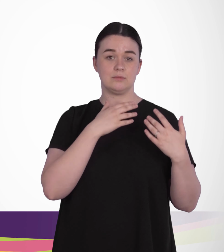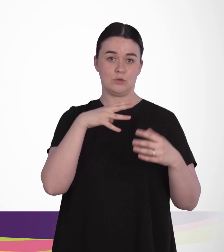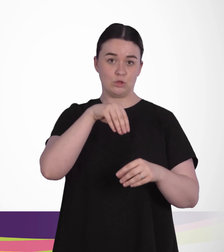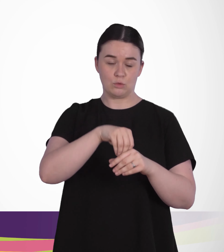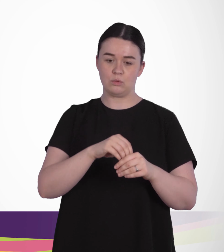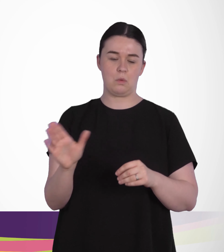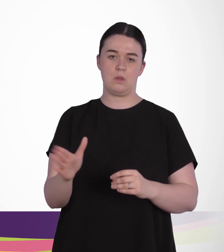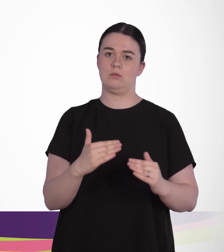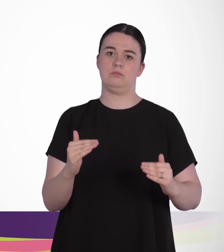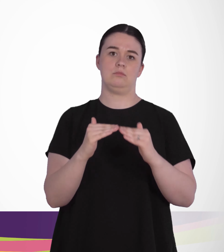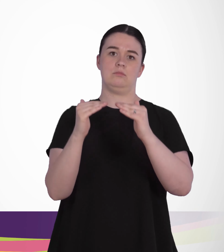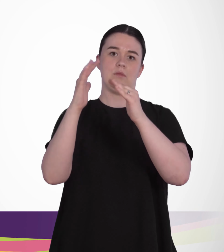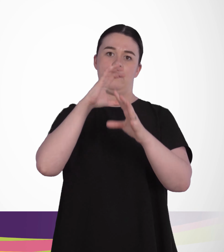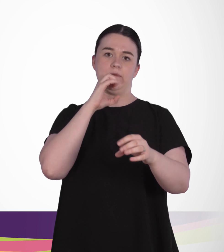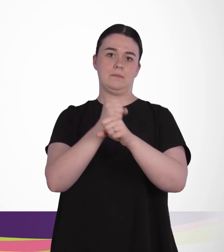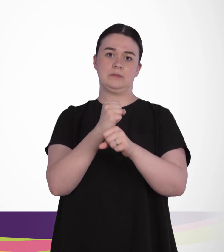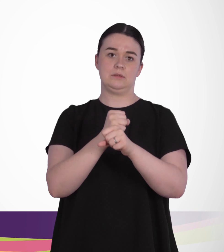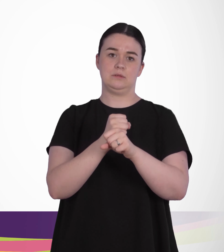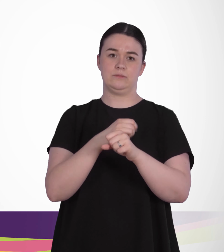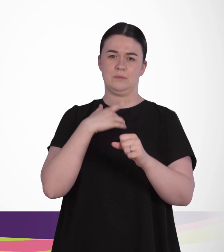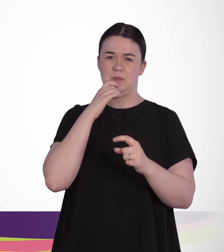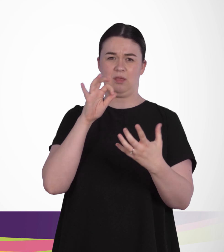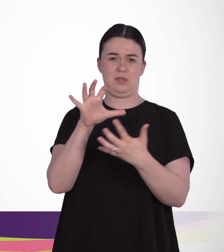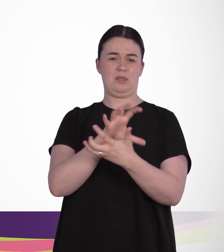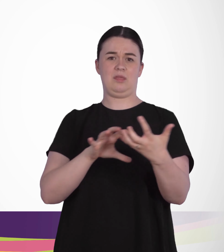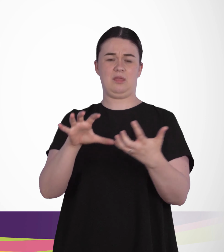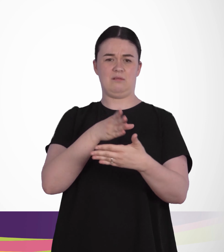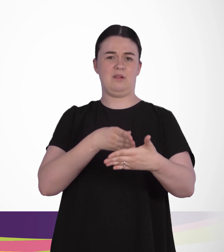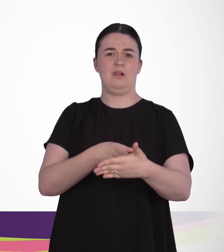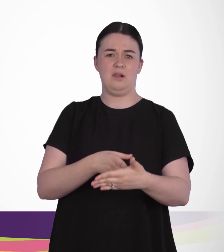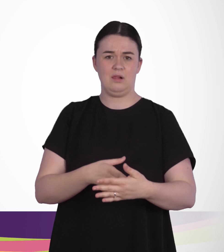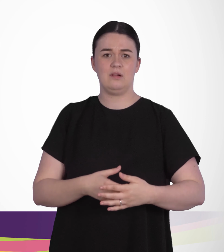including across different levels of government.